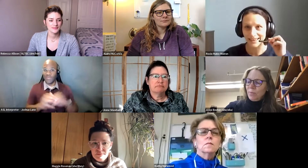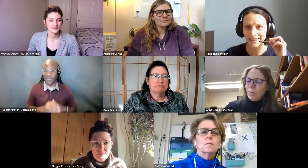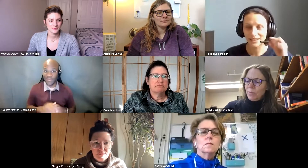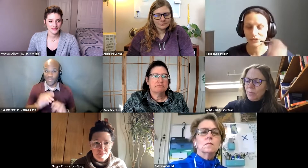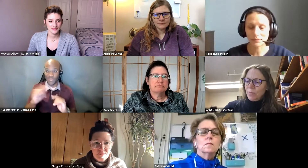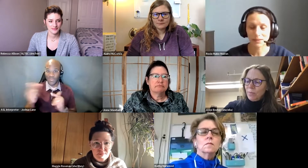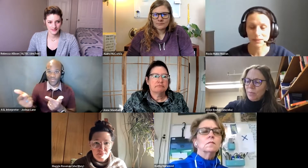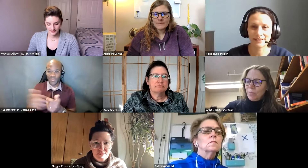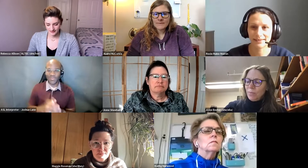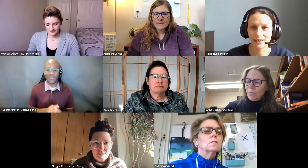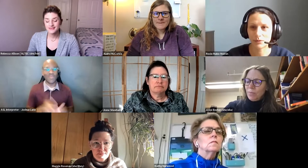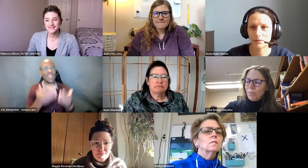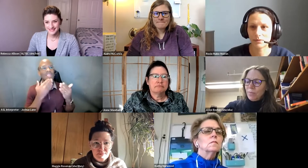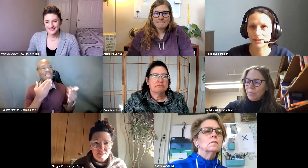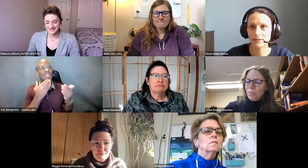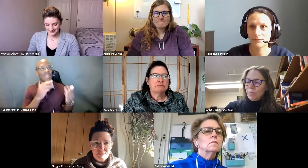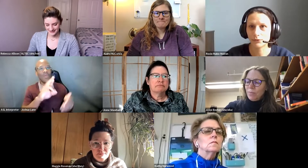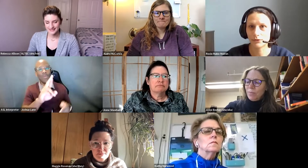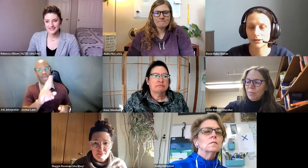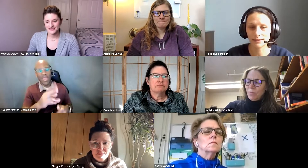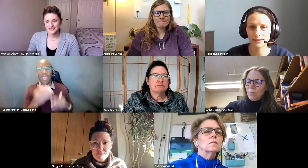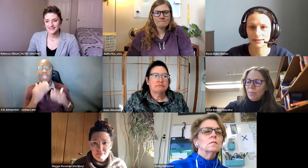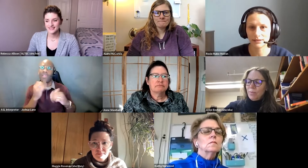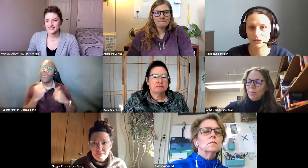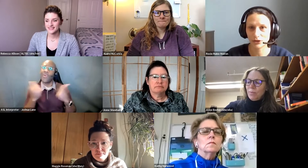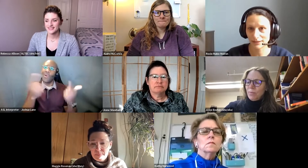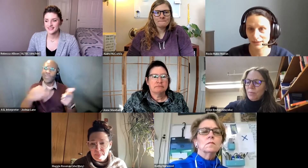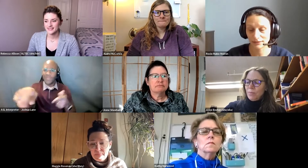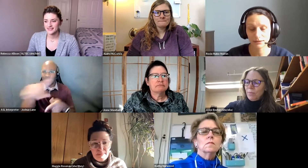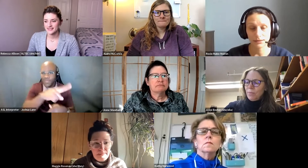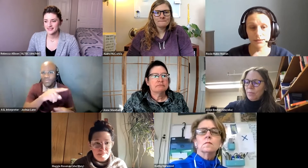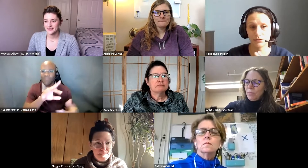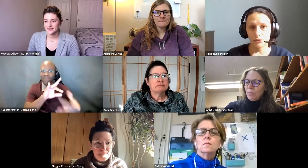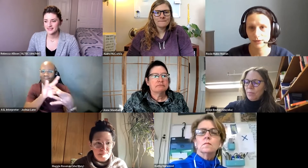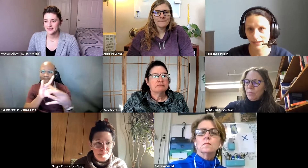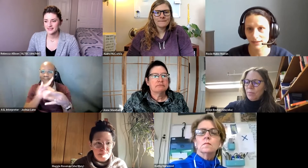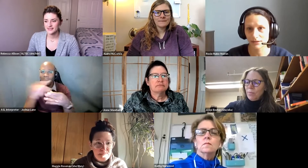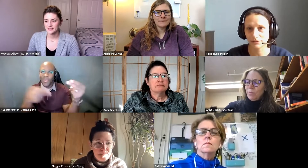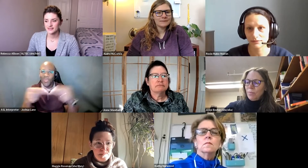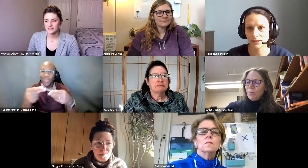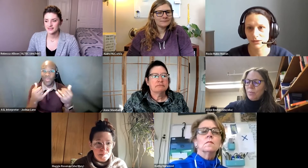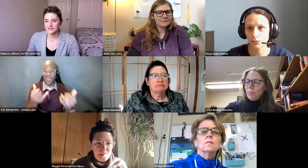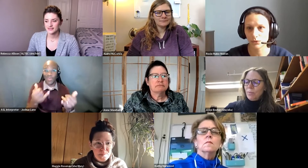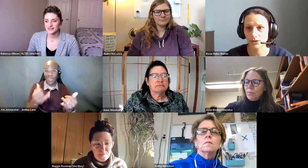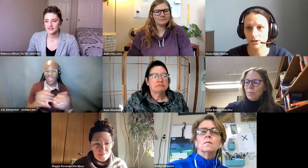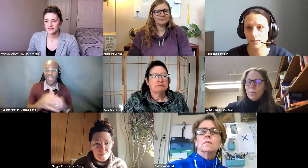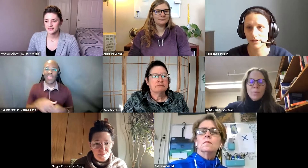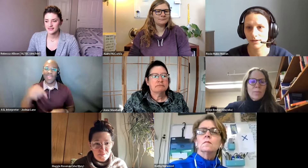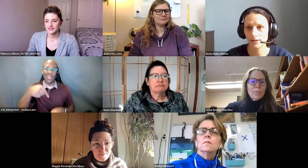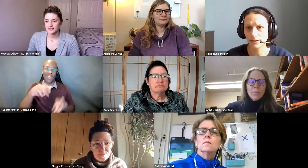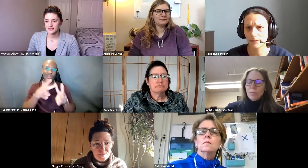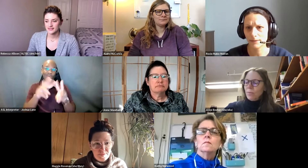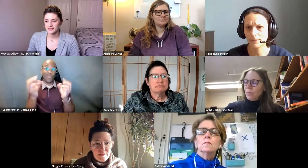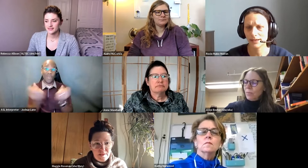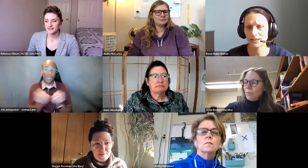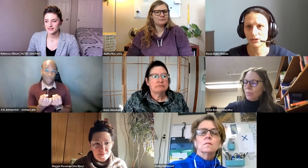Thank you Rebecca and thank everybody for joining us today on this workshop. I can share